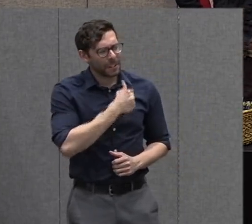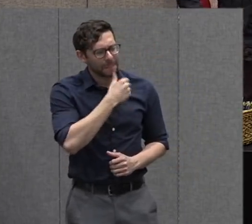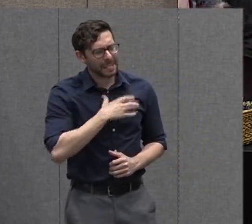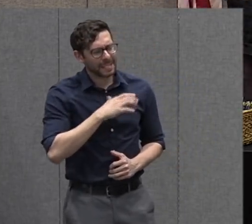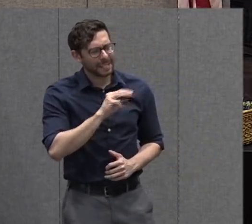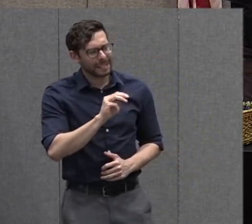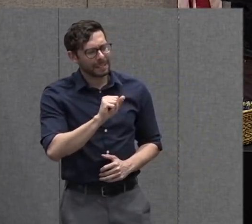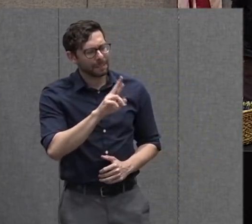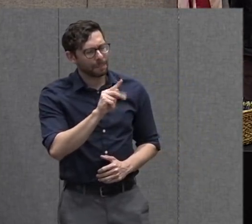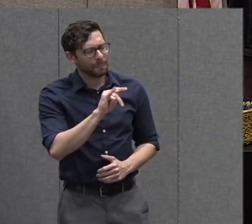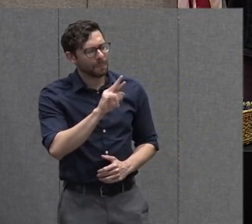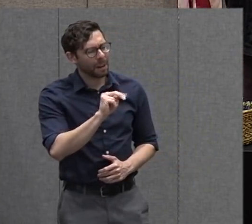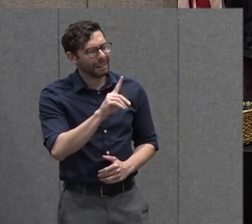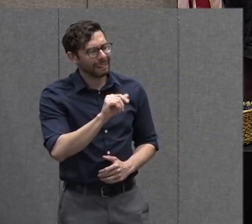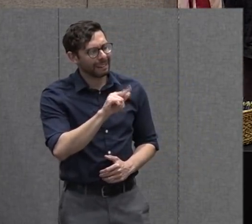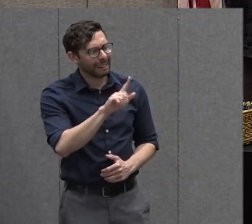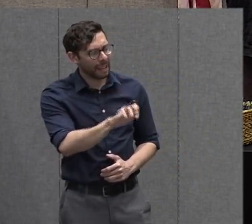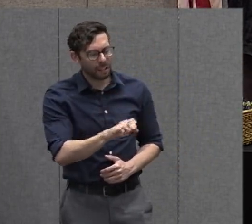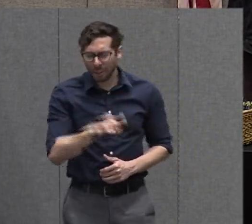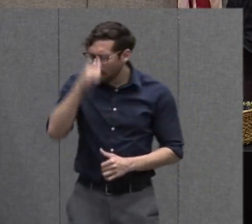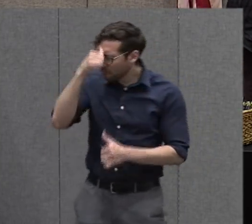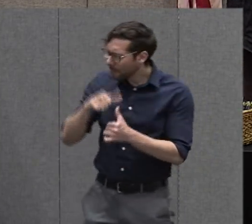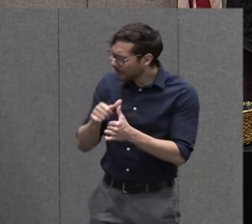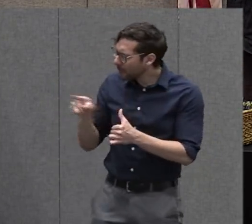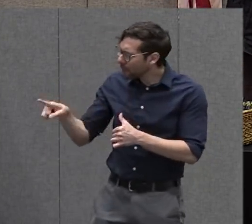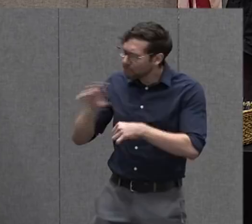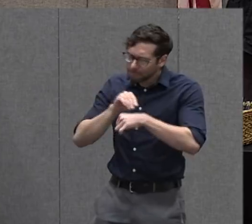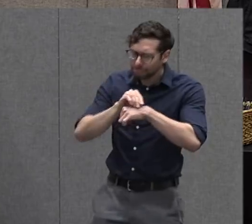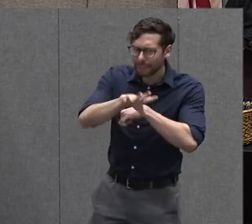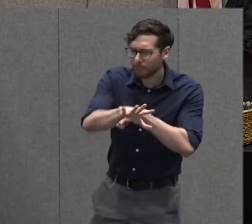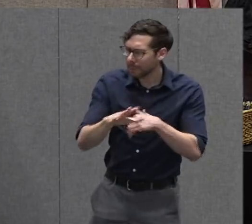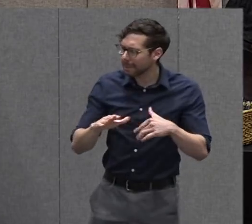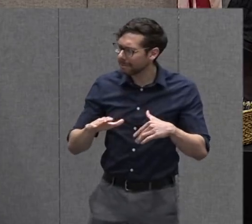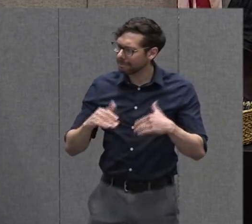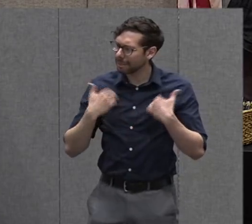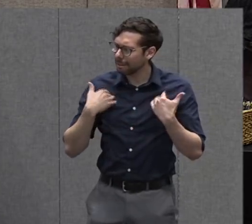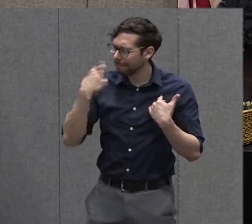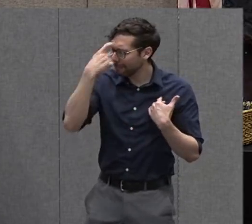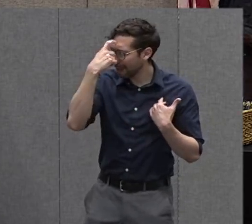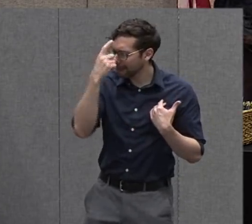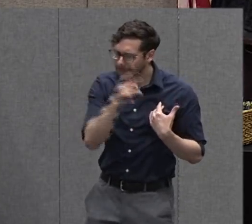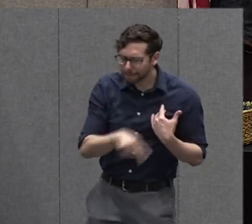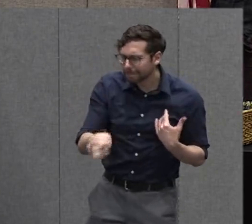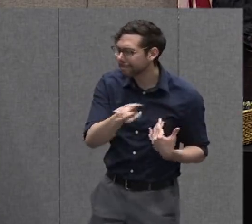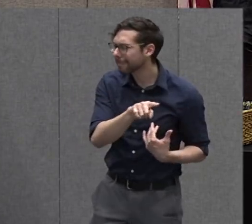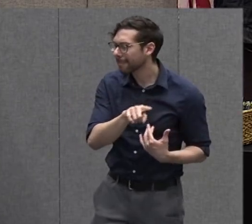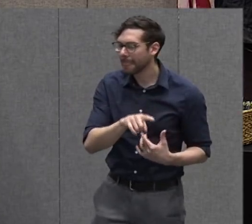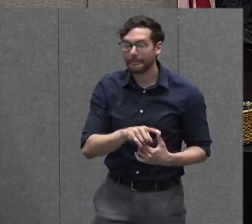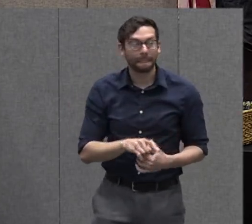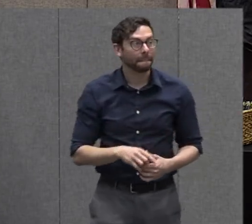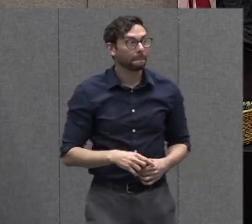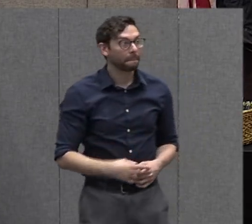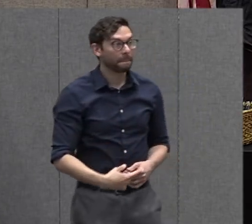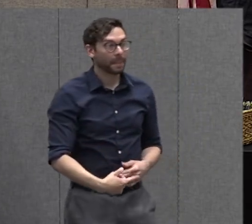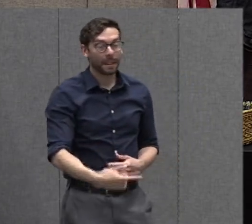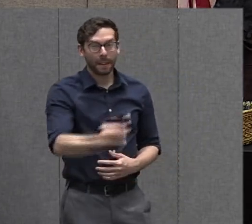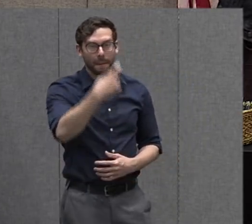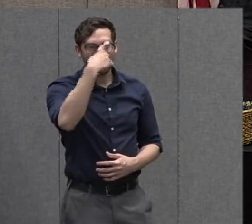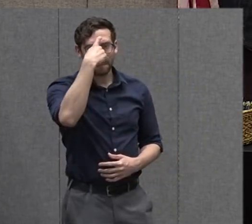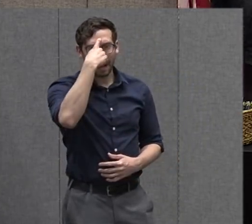[Mr. R] That's right, that mind and that mind, [Miss Martindale] (Whispering] oh, that mind, what is that Richie over there? [Miss Martindale] Yeah, it's Richie and Garrick too.